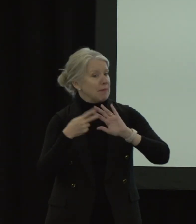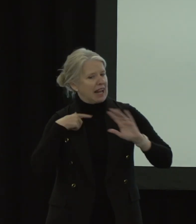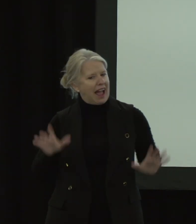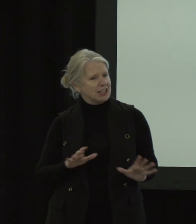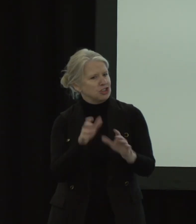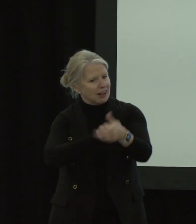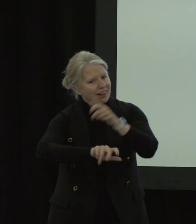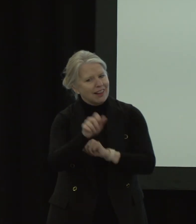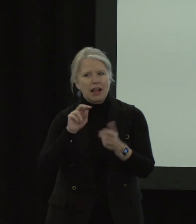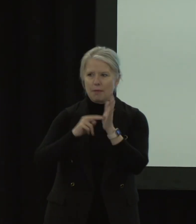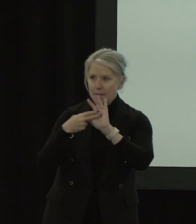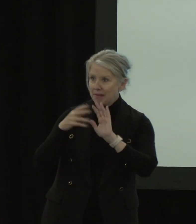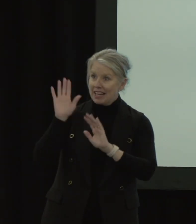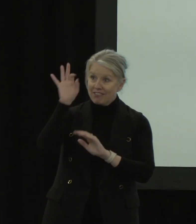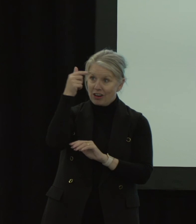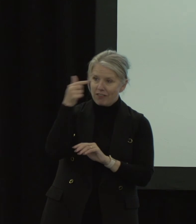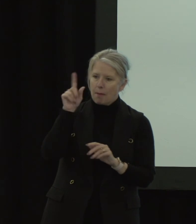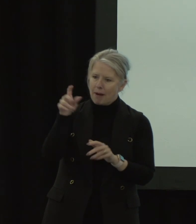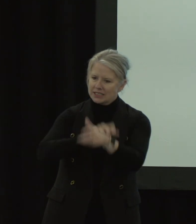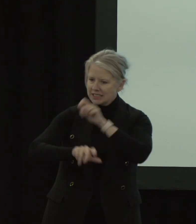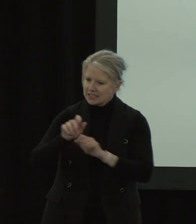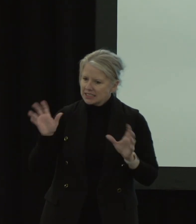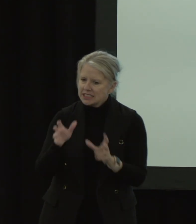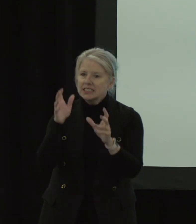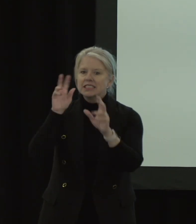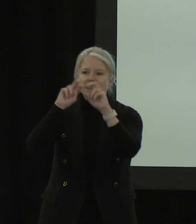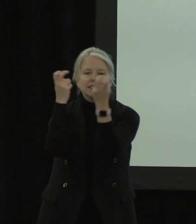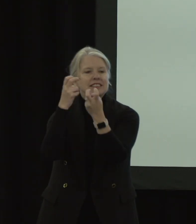echelons of our country, from the Federal Cabinet and from the Prime Minister